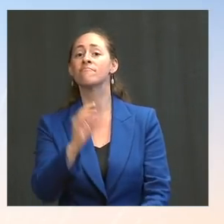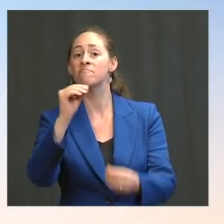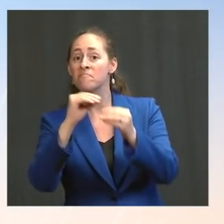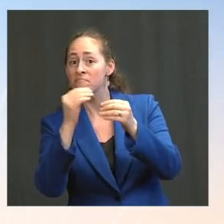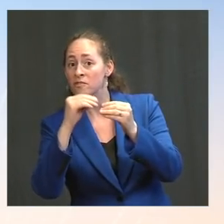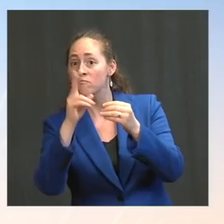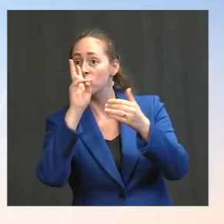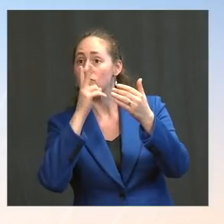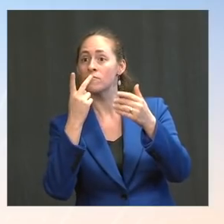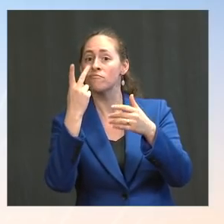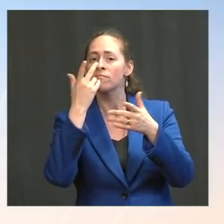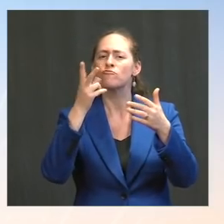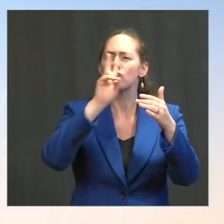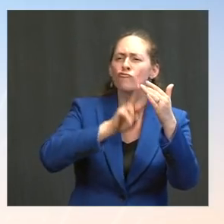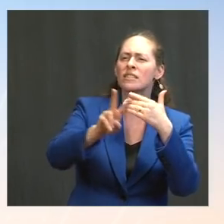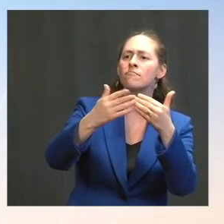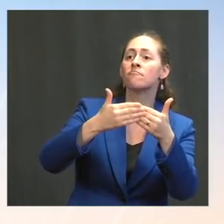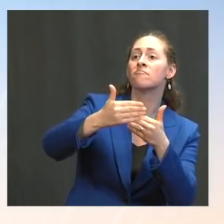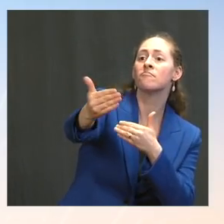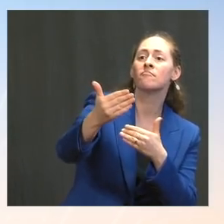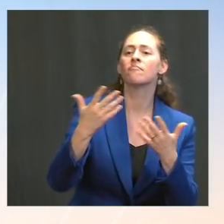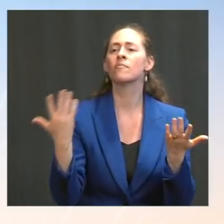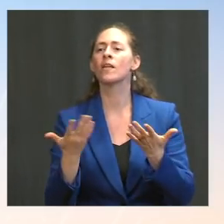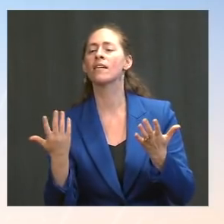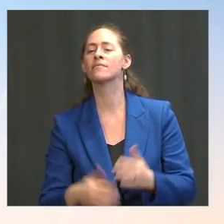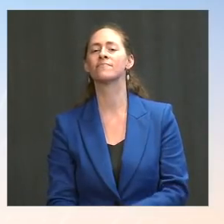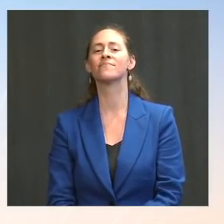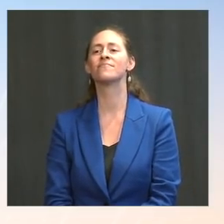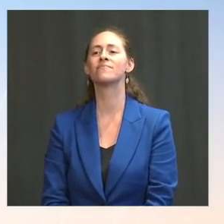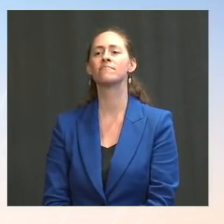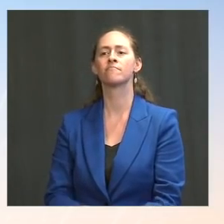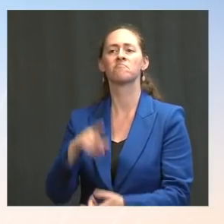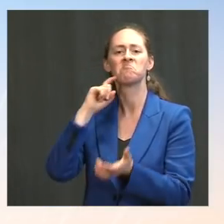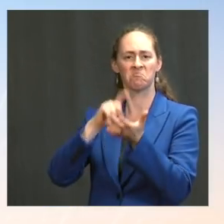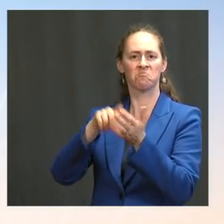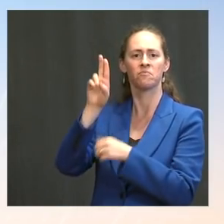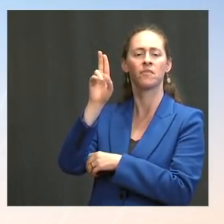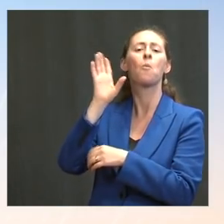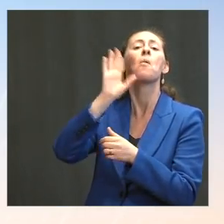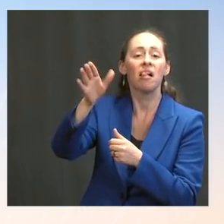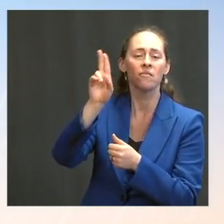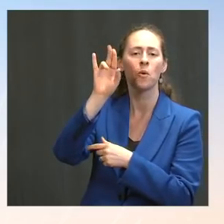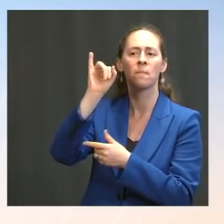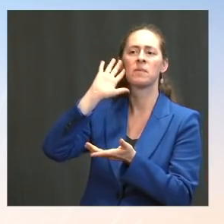where unemployment will be next year, and also downwardly revised its projections for 10-year deficits.